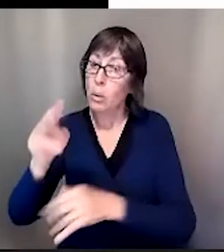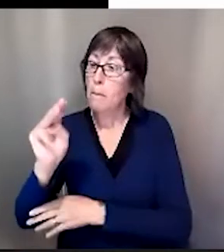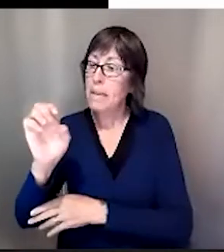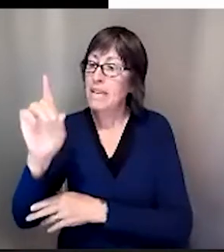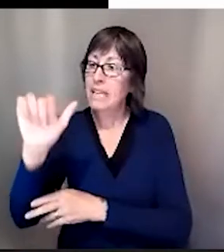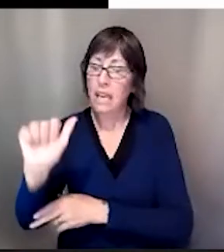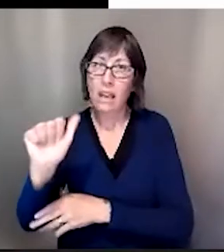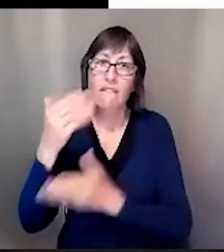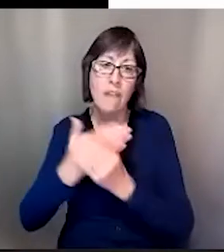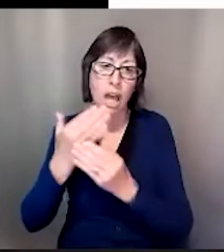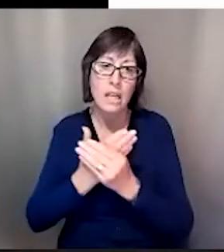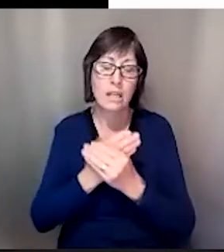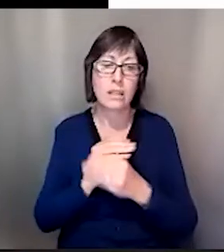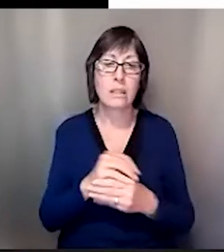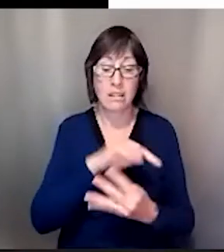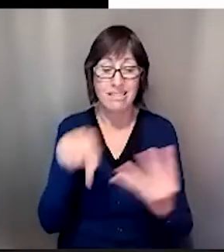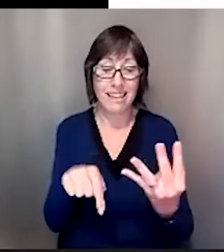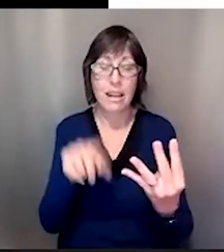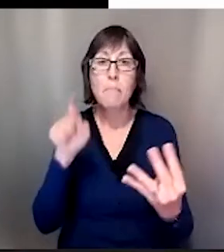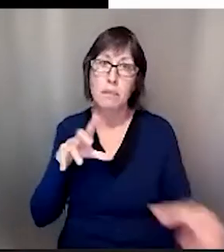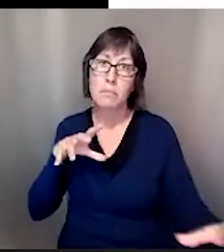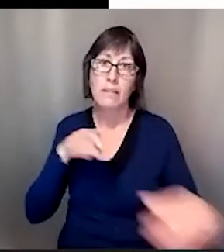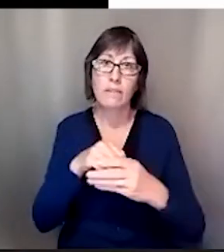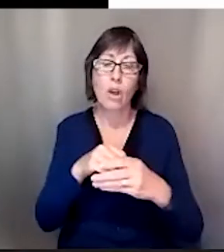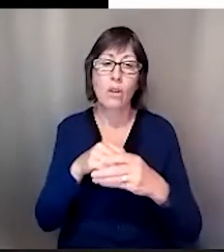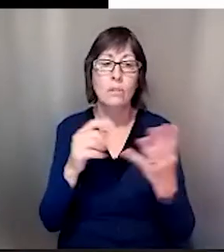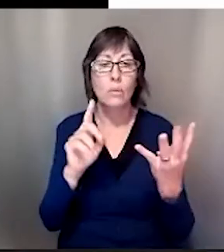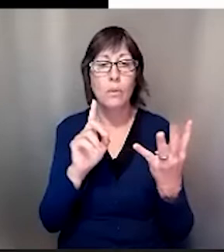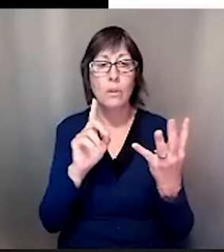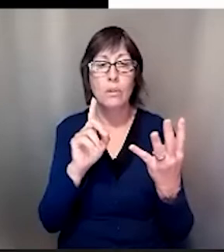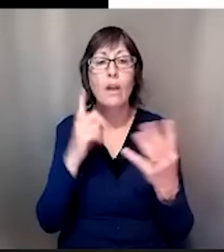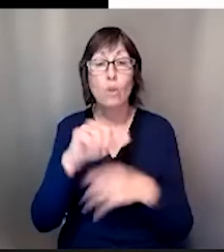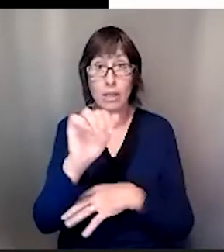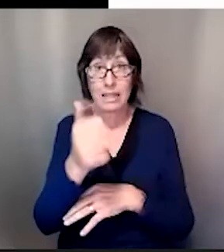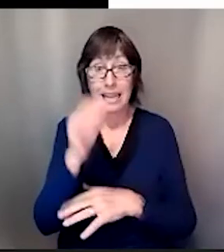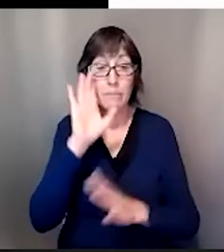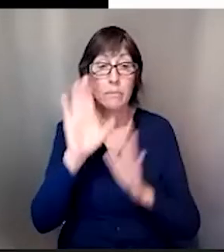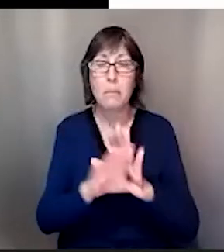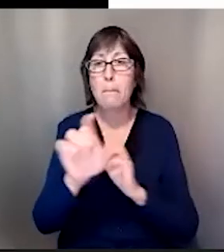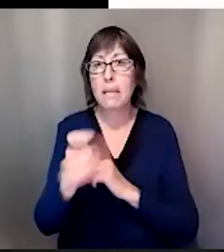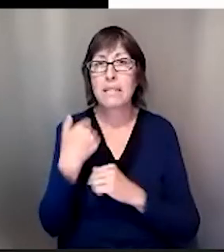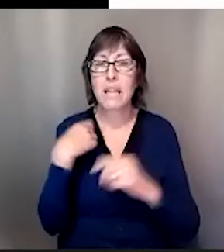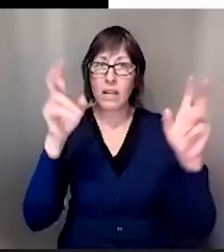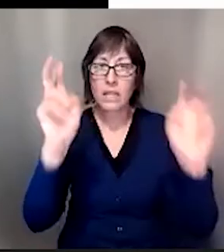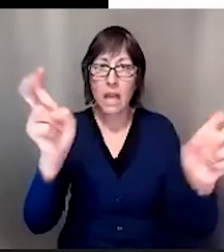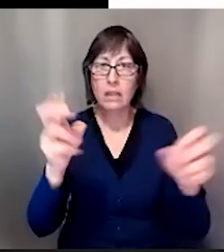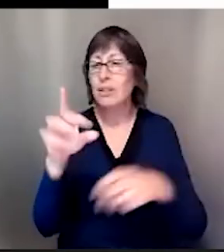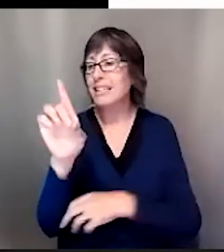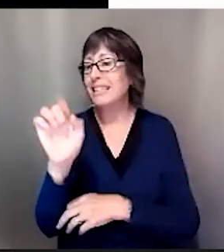information must be included for each image: title, date, size, materials, brief description.